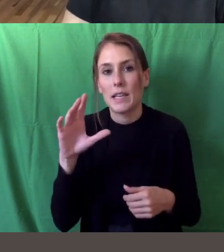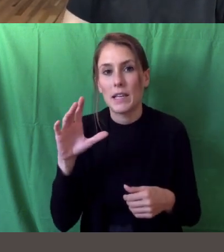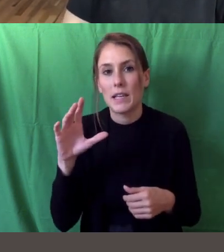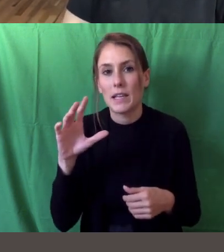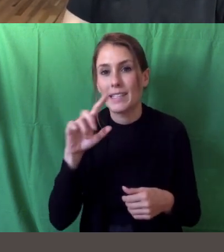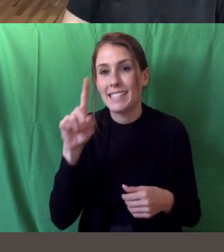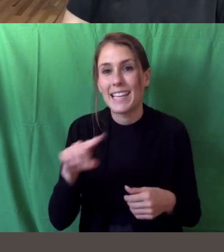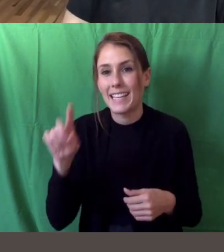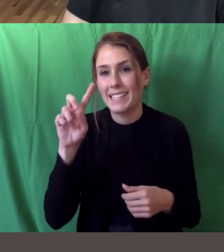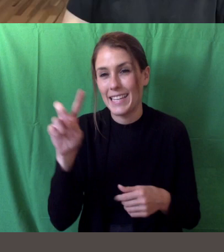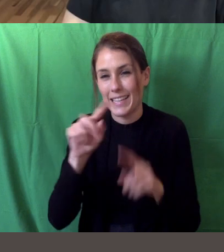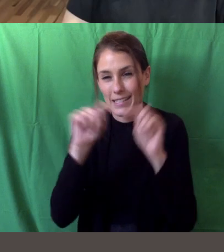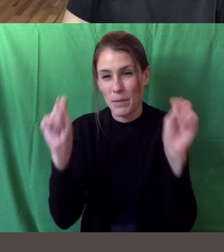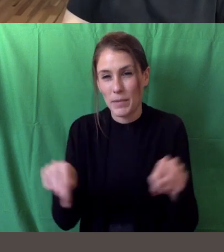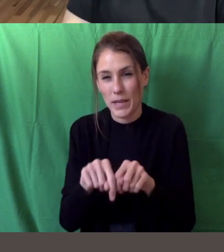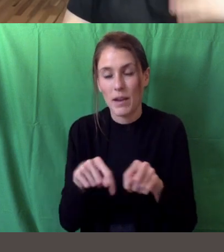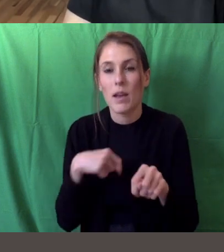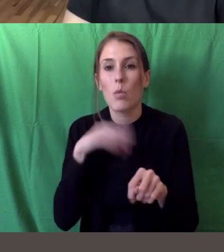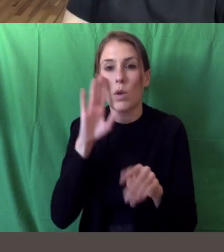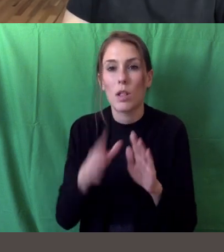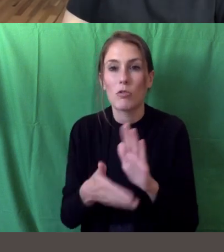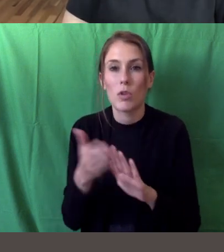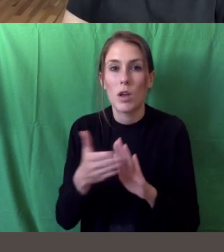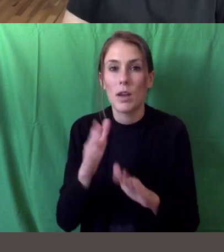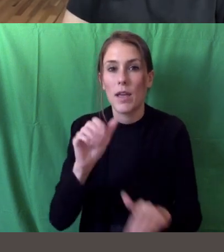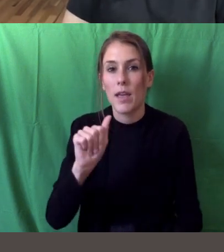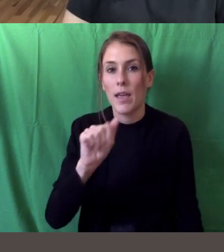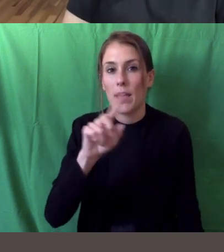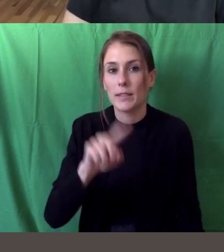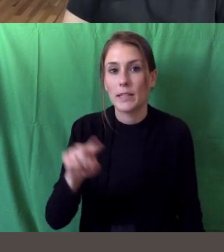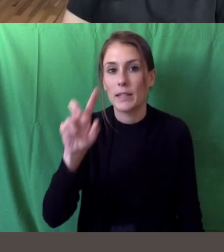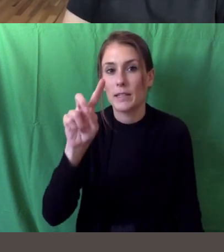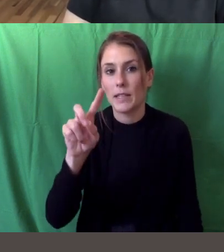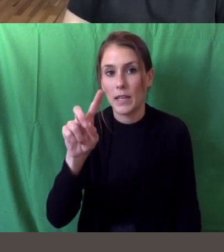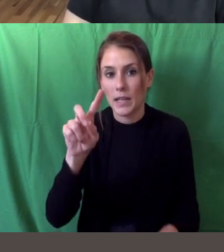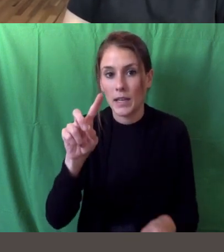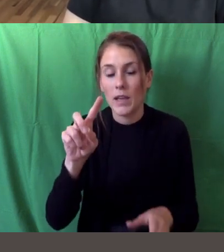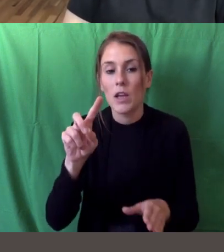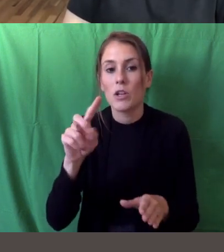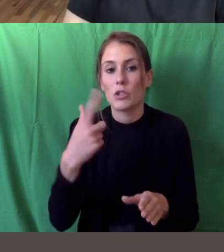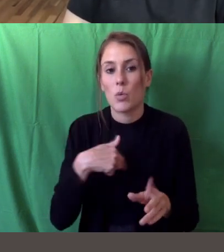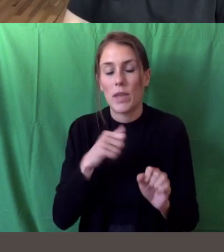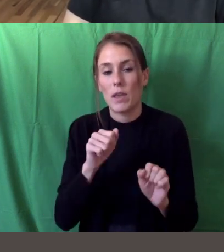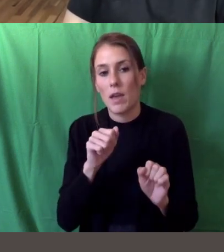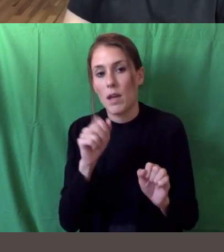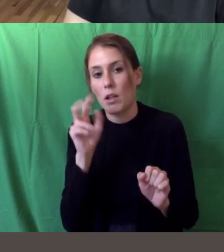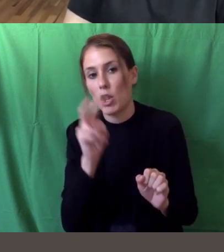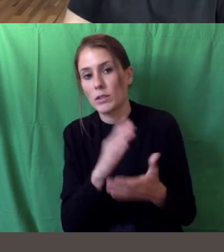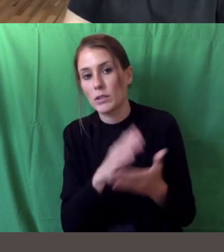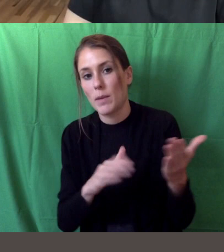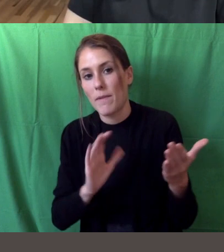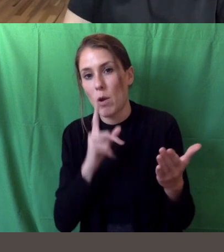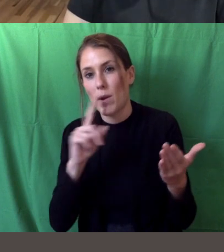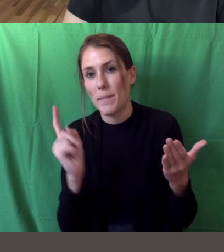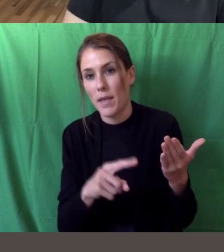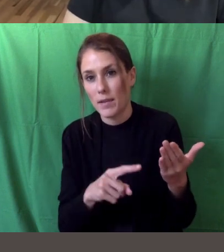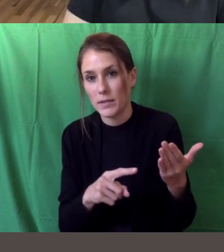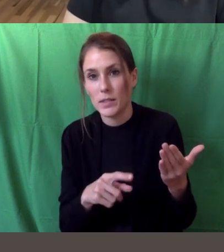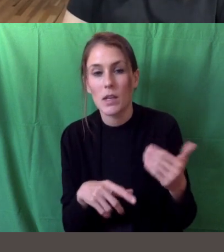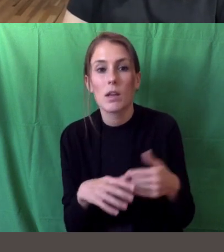I'm going to run azd to find our help so we can take a look at some of our commands and make this a little bit bigger.